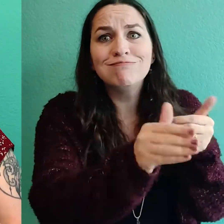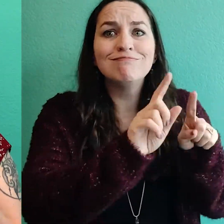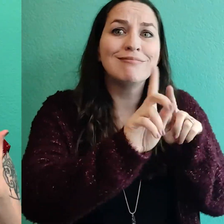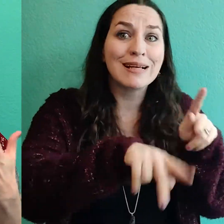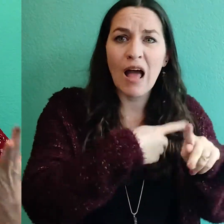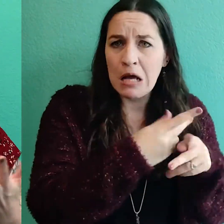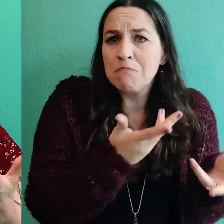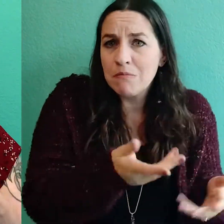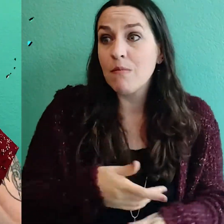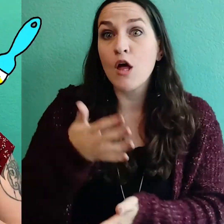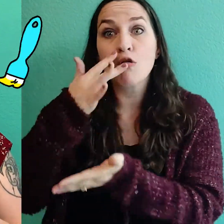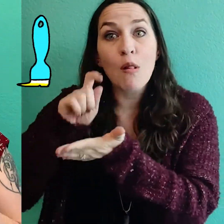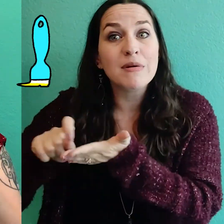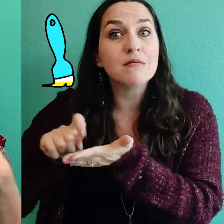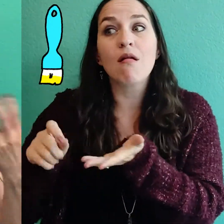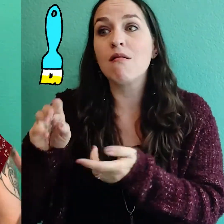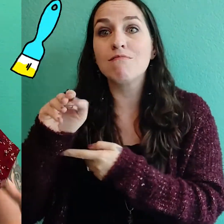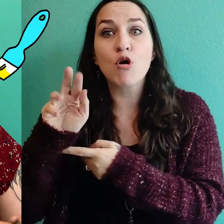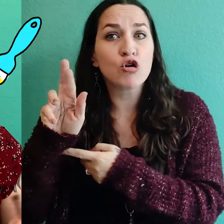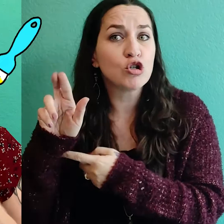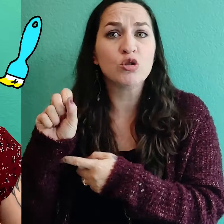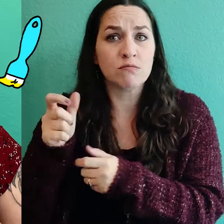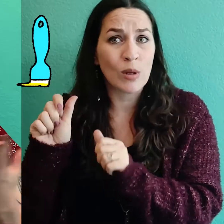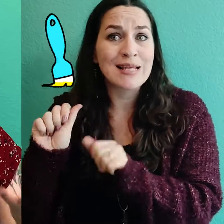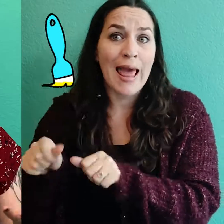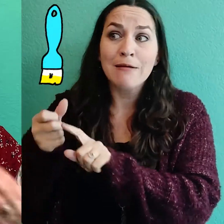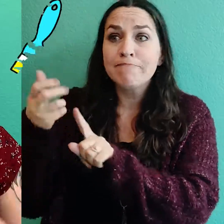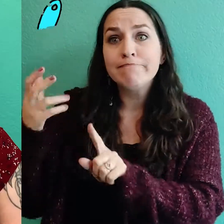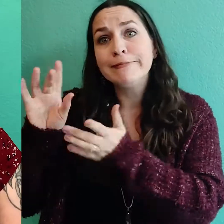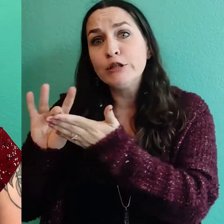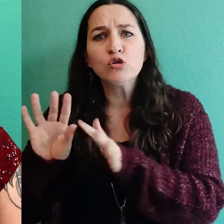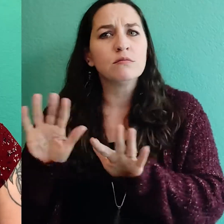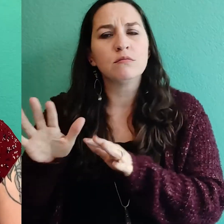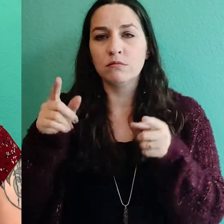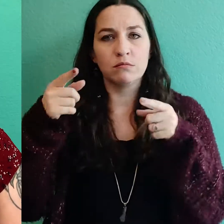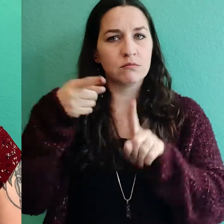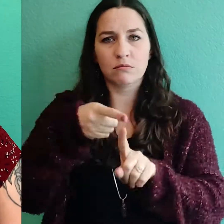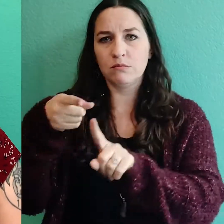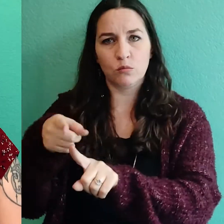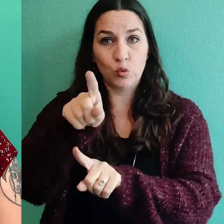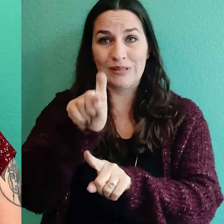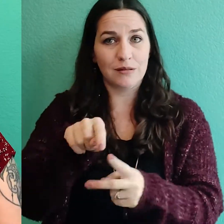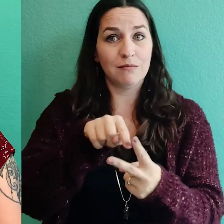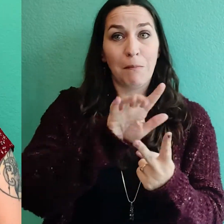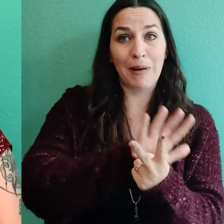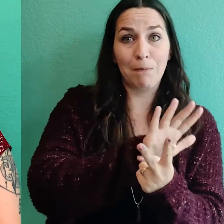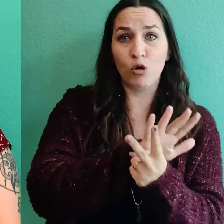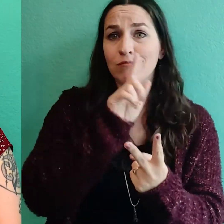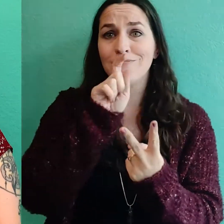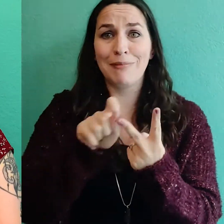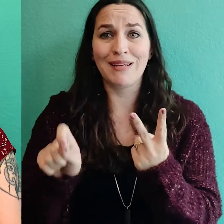pens or markers,or colored pencils. And those things are fine, but really all you need is paper and pen.